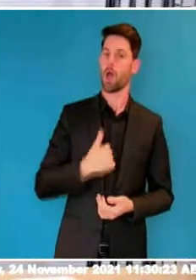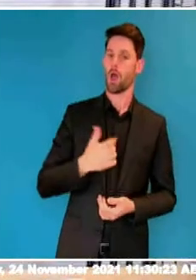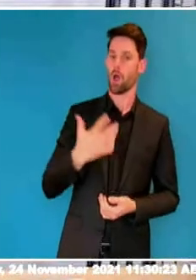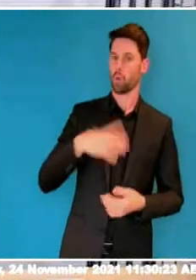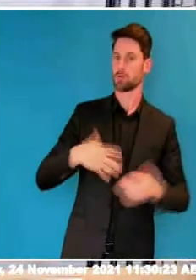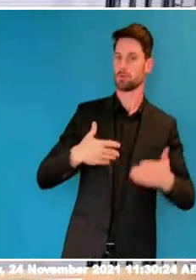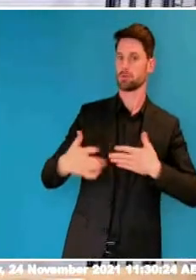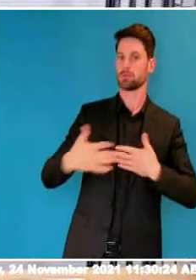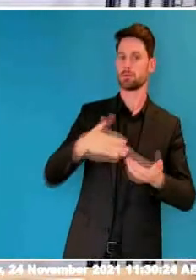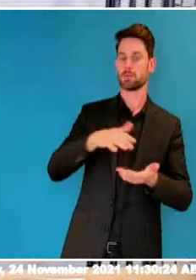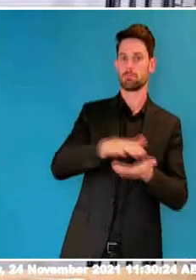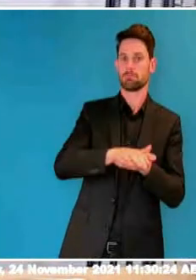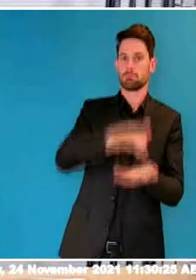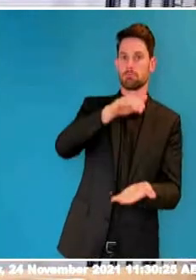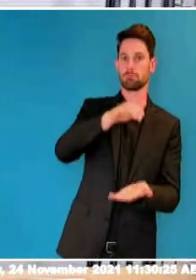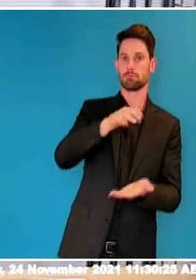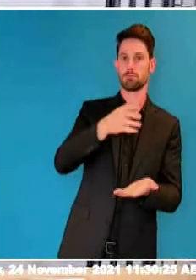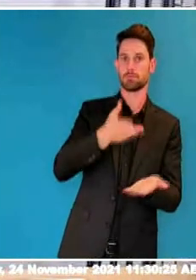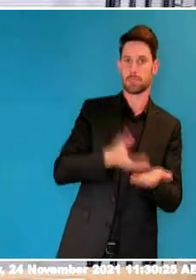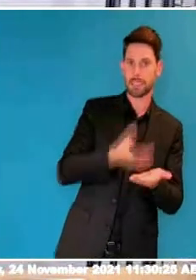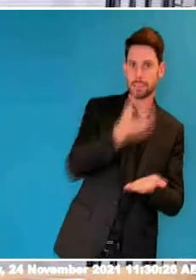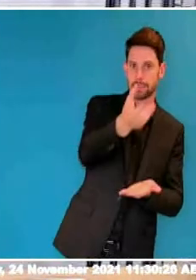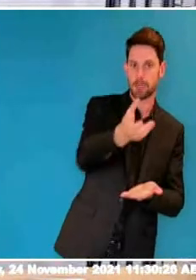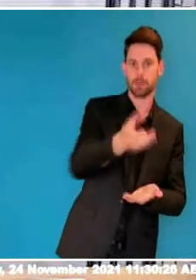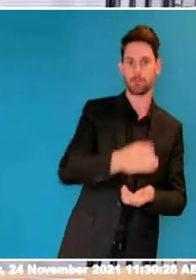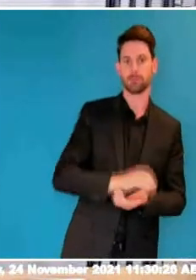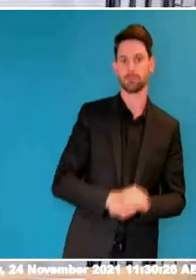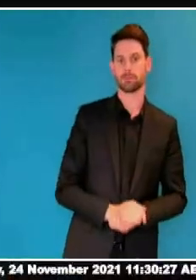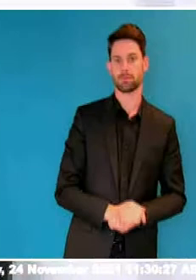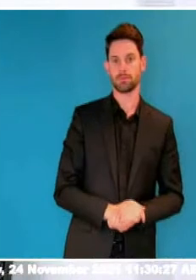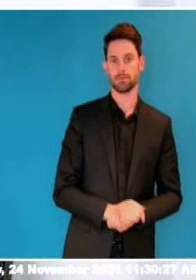Have I got a list? I'm about to be given a list, I think.